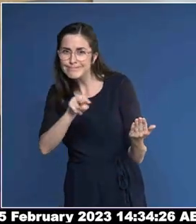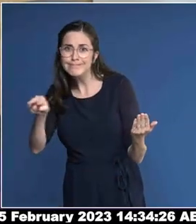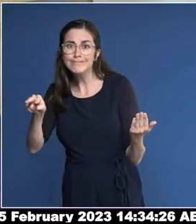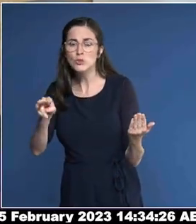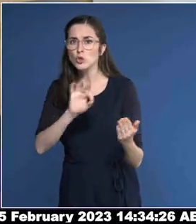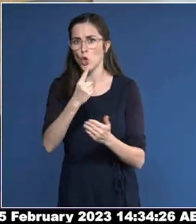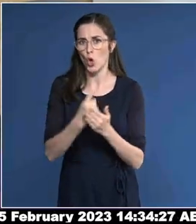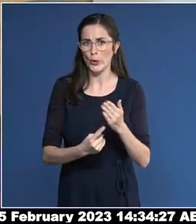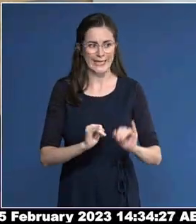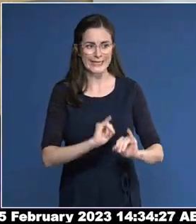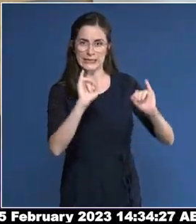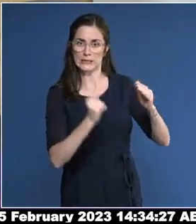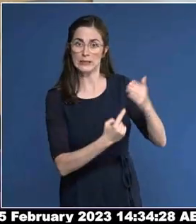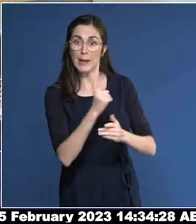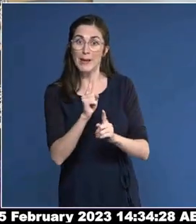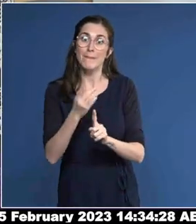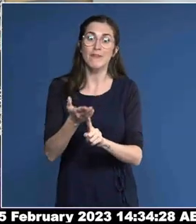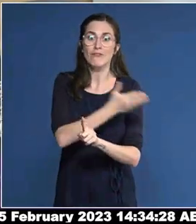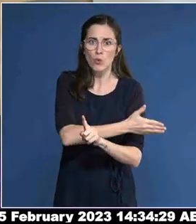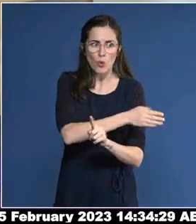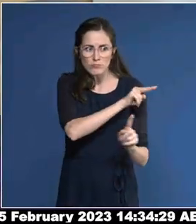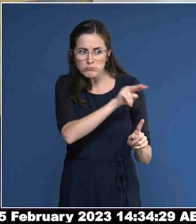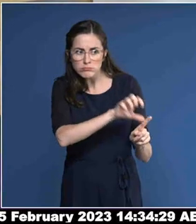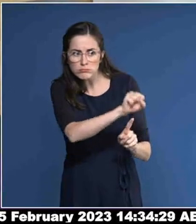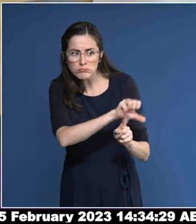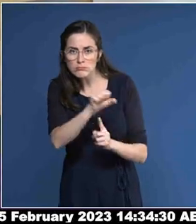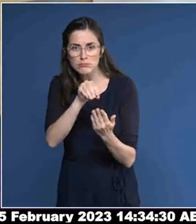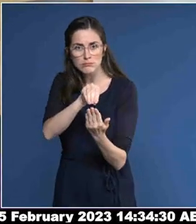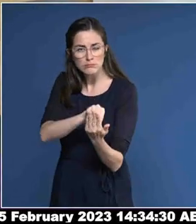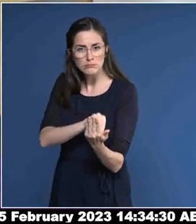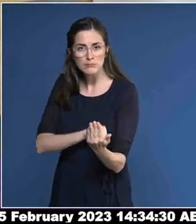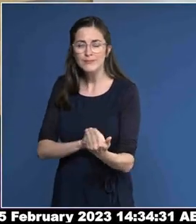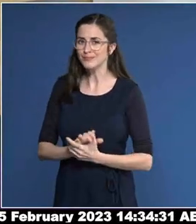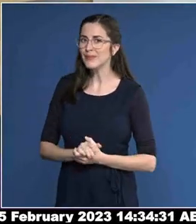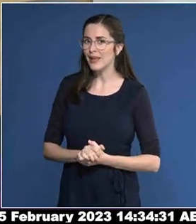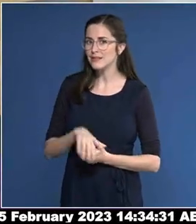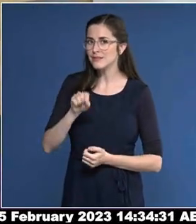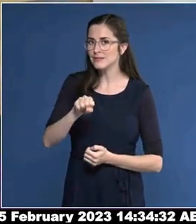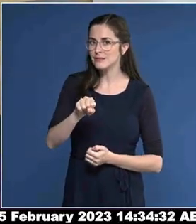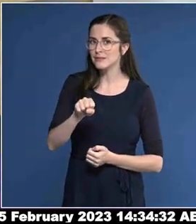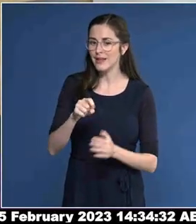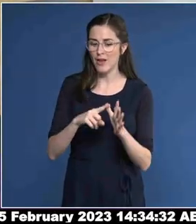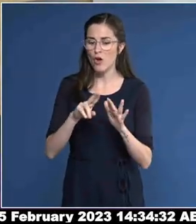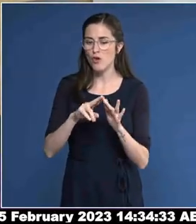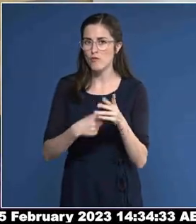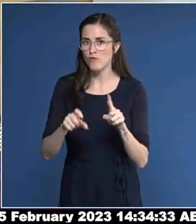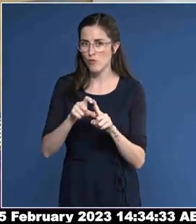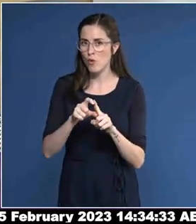occurred? Ms Toohey, you have included in your response to the Royal Commission a